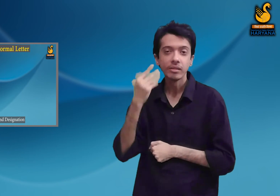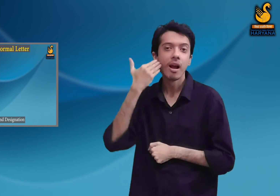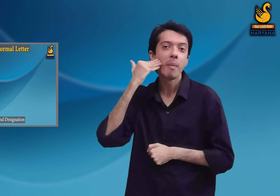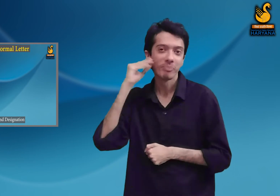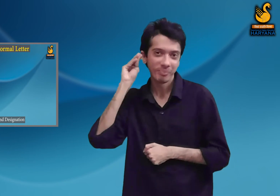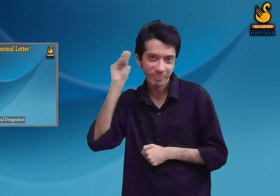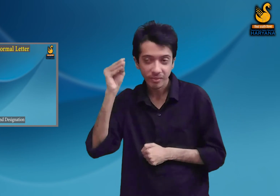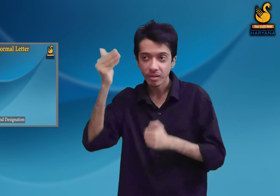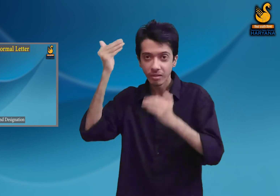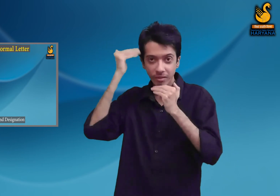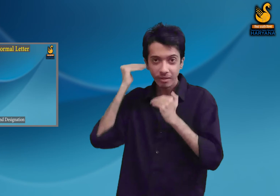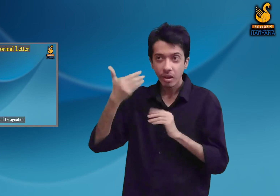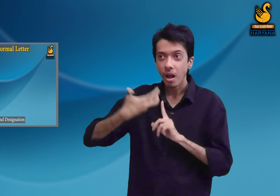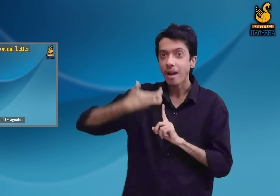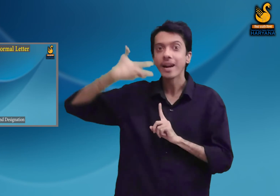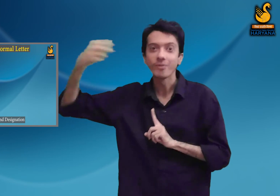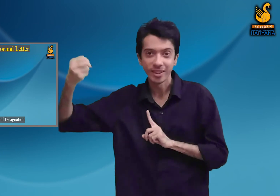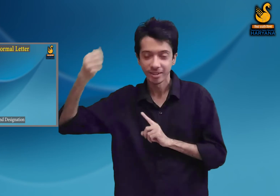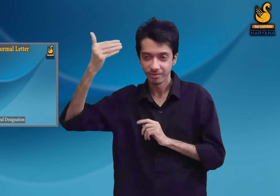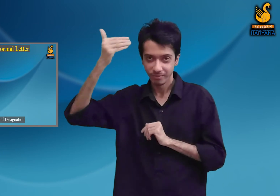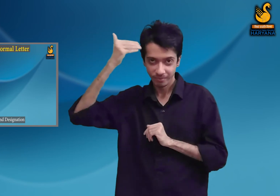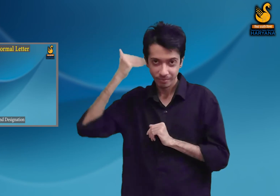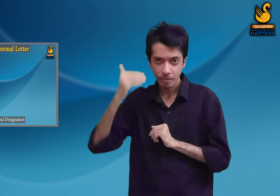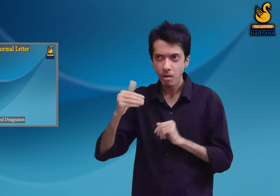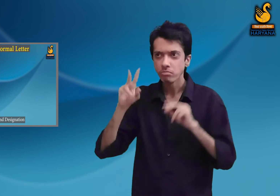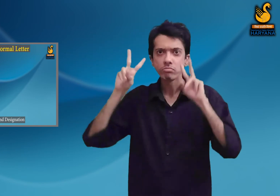Step two is Date. Step three is the receiver's address.